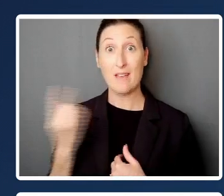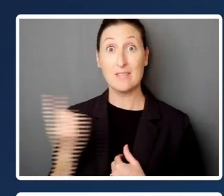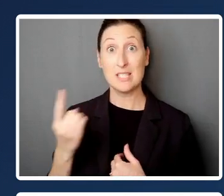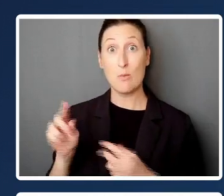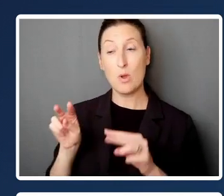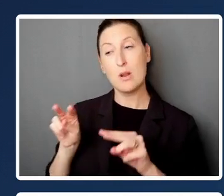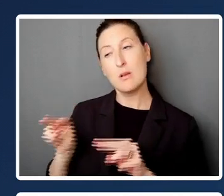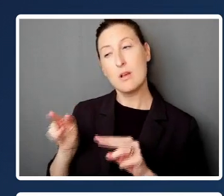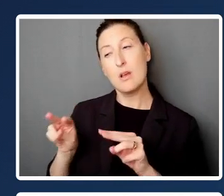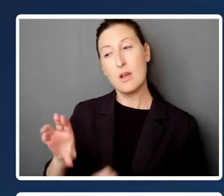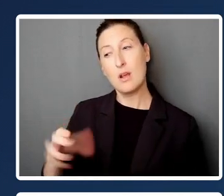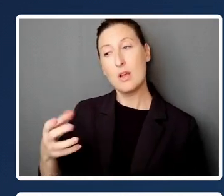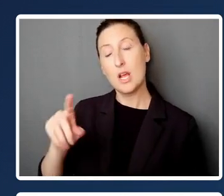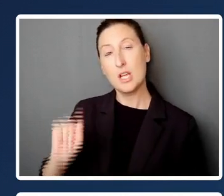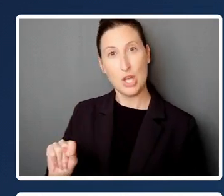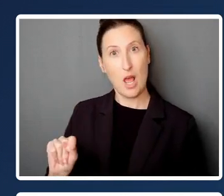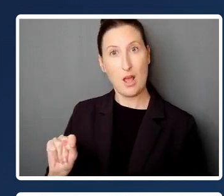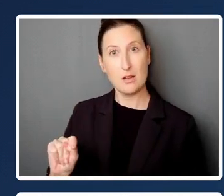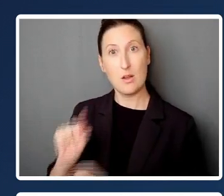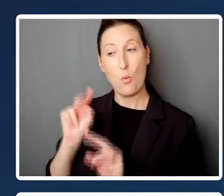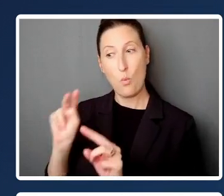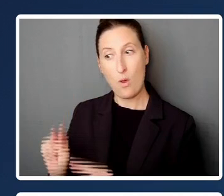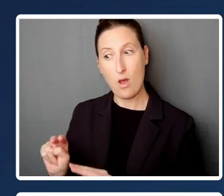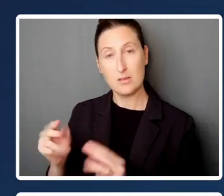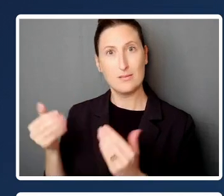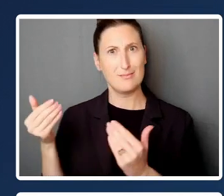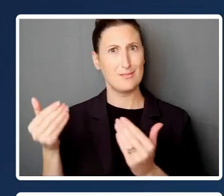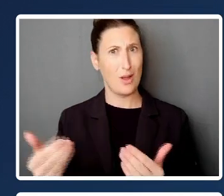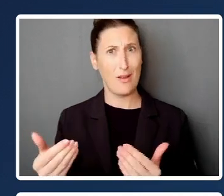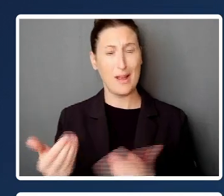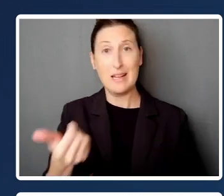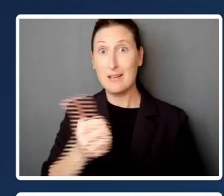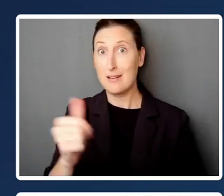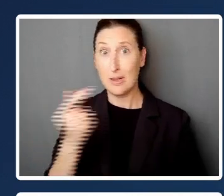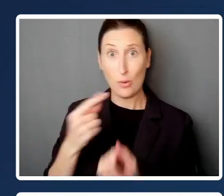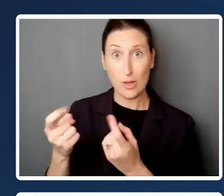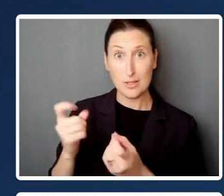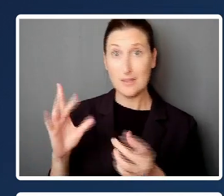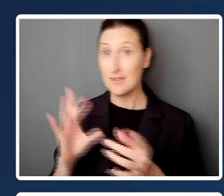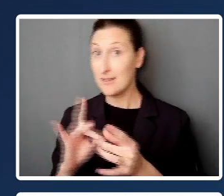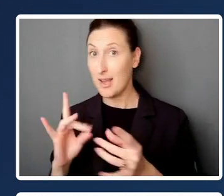for us. And we welcome you to put any questions or comments you have in the chat throughout